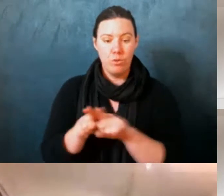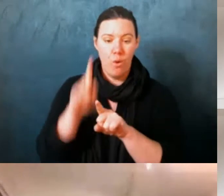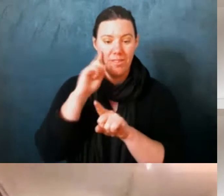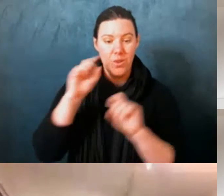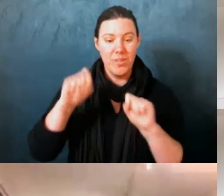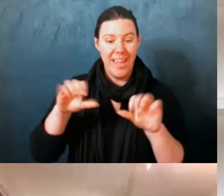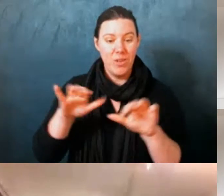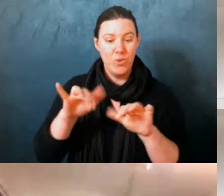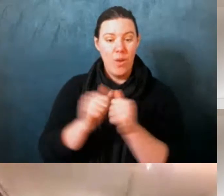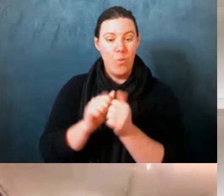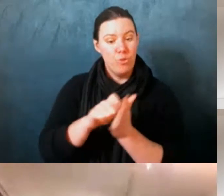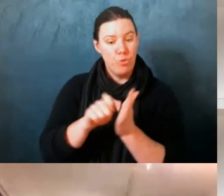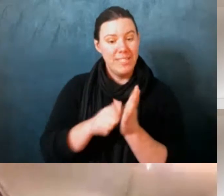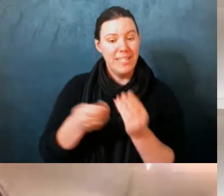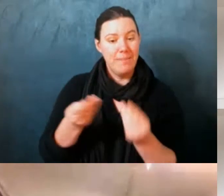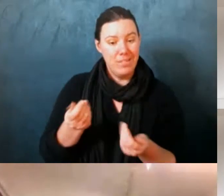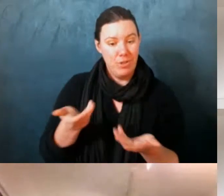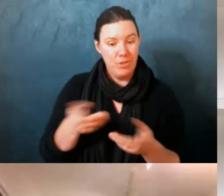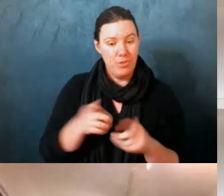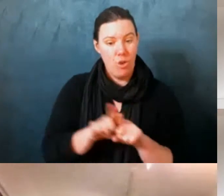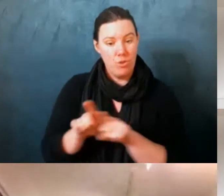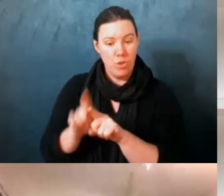In addition to the training,